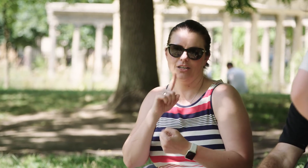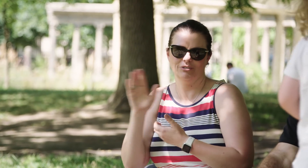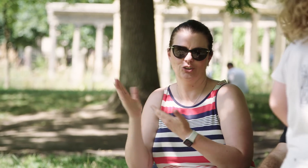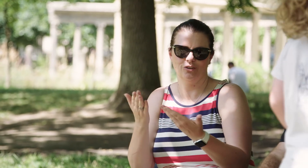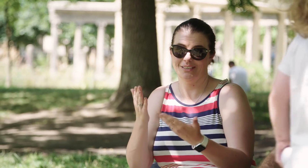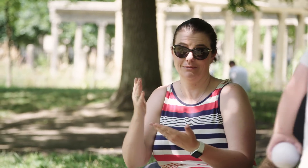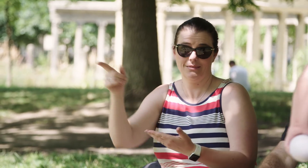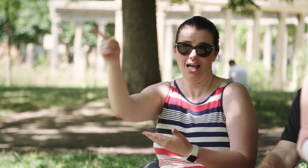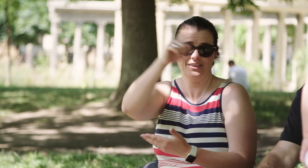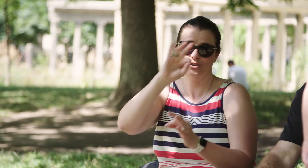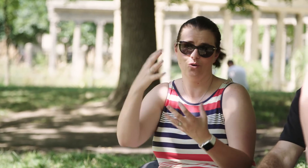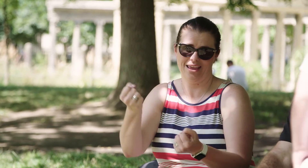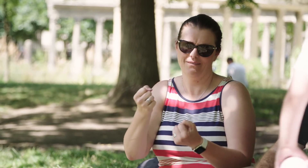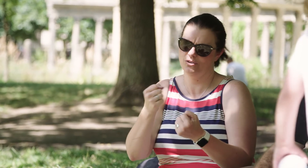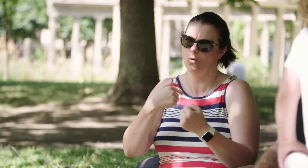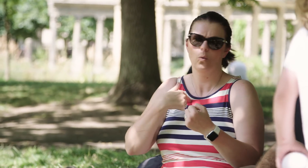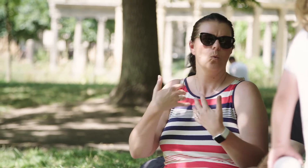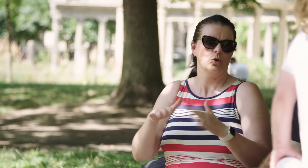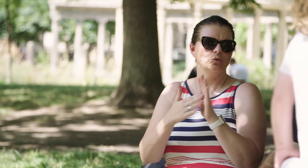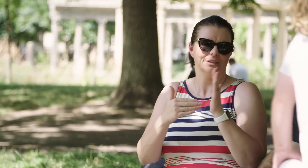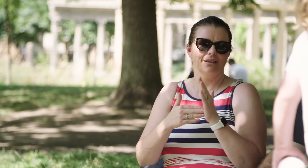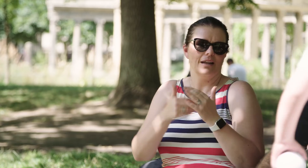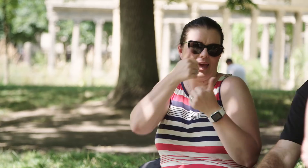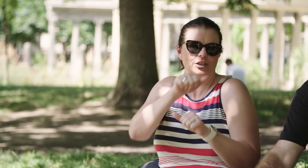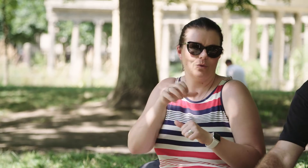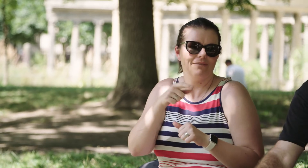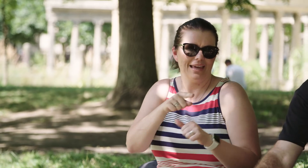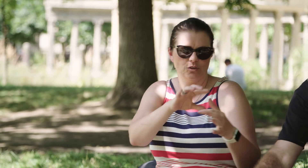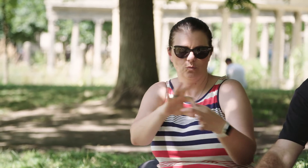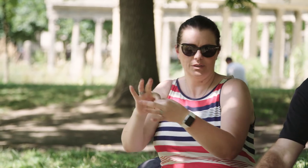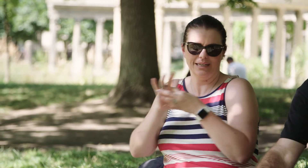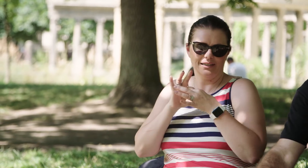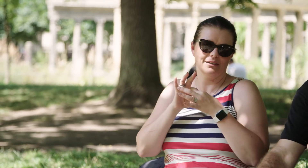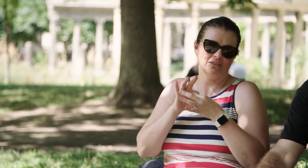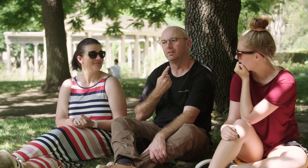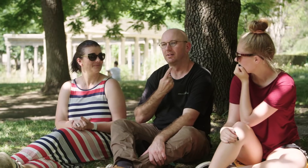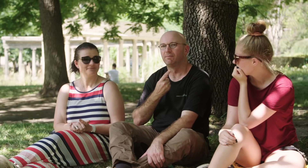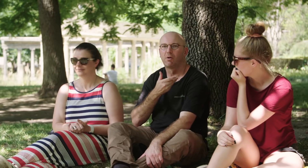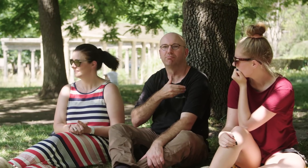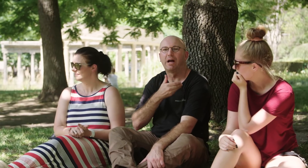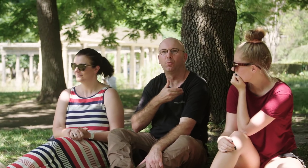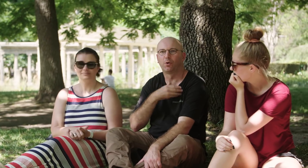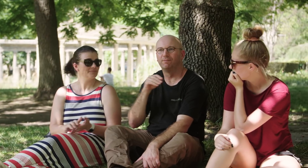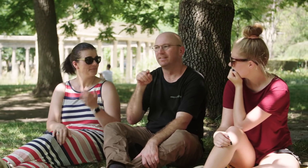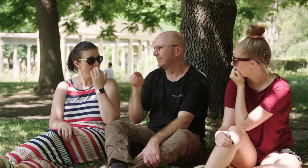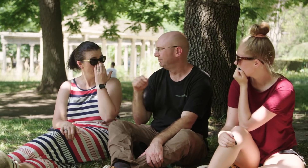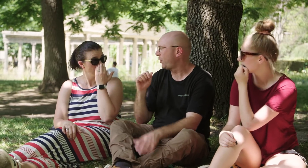to engage with the families. We also have the Advisor on Deaf Children's service, and other countries don't have that. We're really fortunate in New Zealand that we work together.